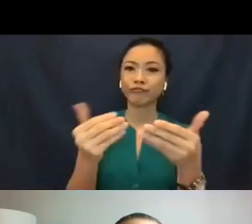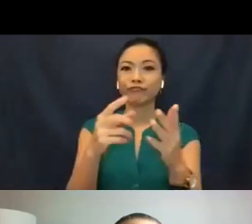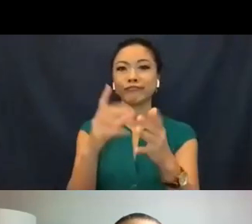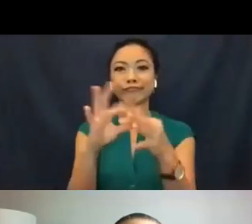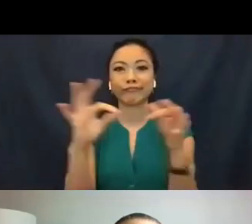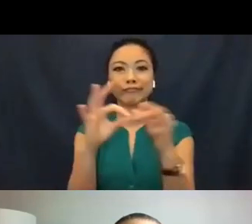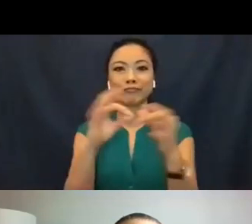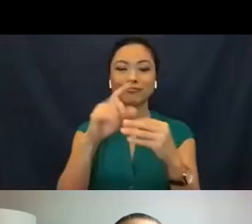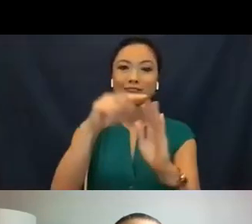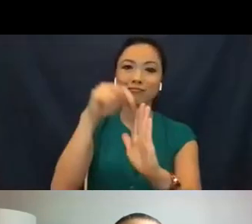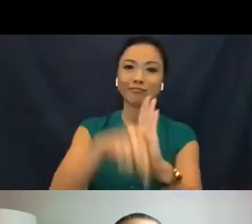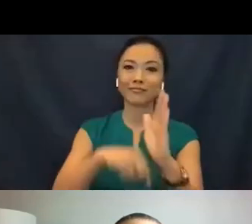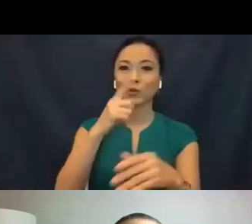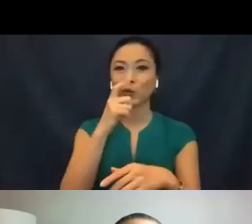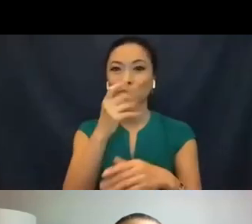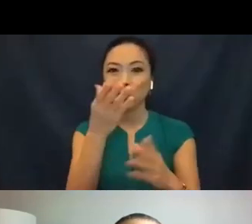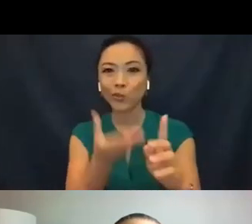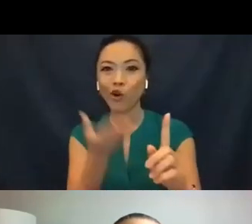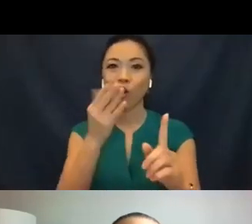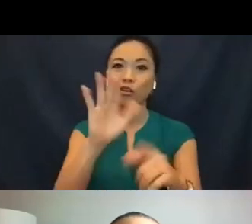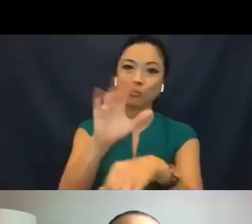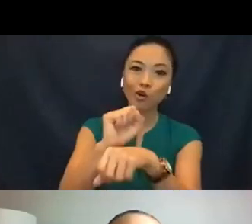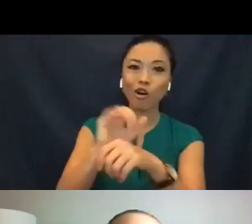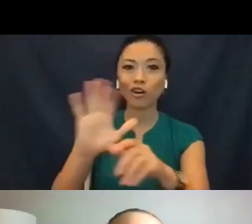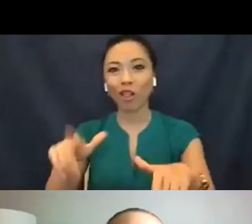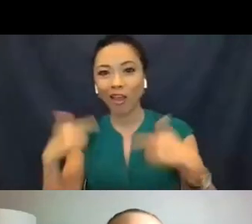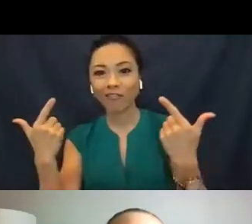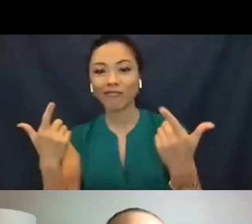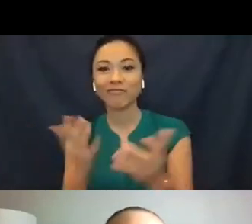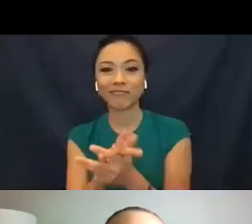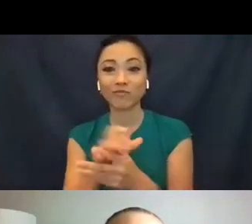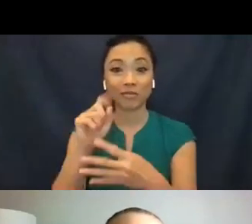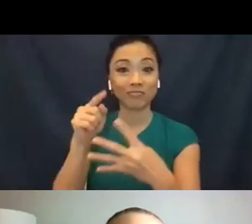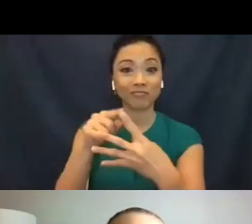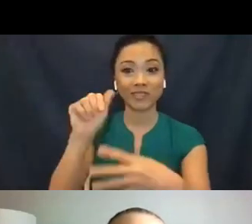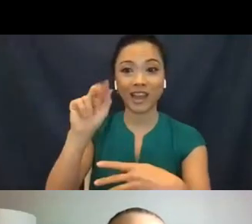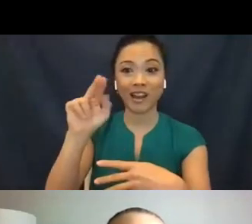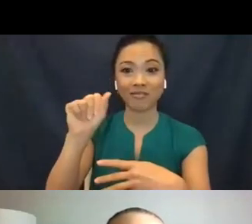is like. Ana, do you want to begin? Sure, I'm the Executive